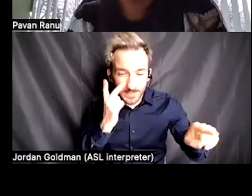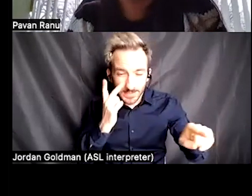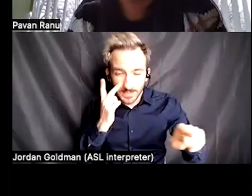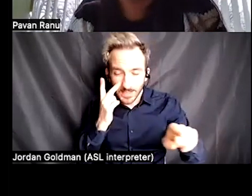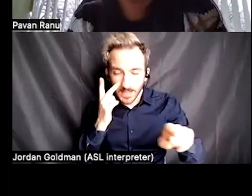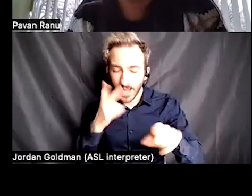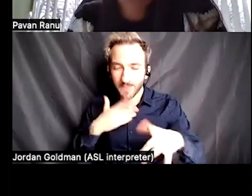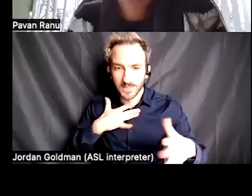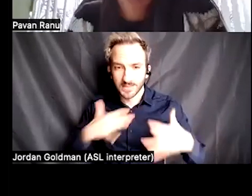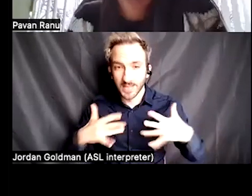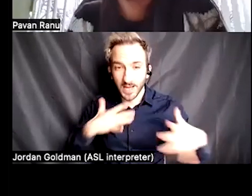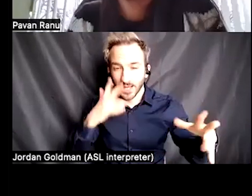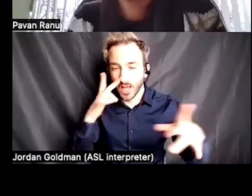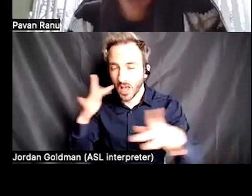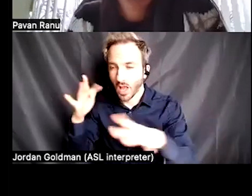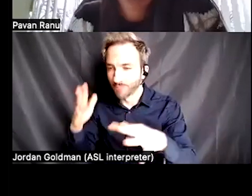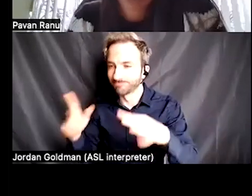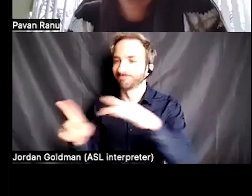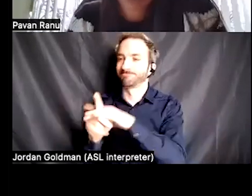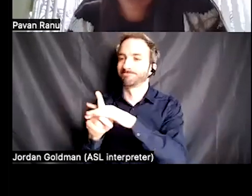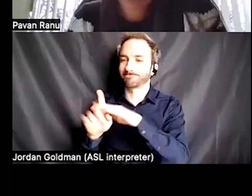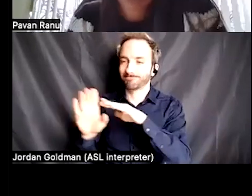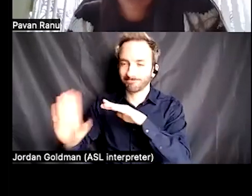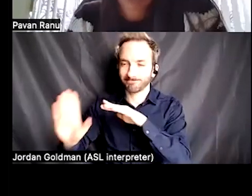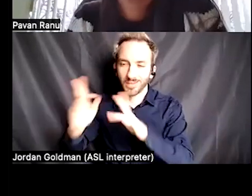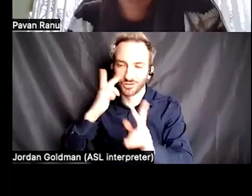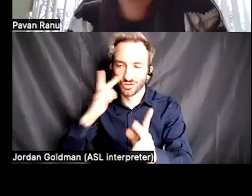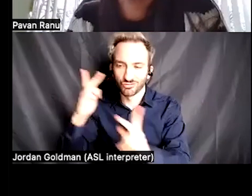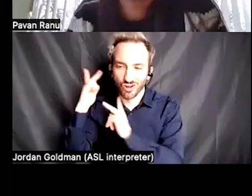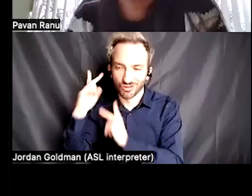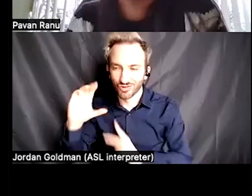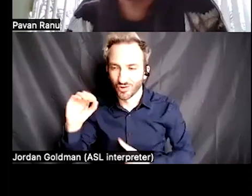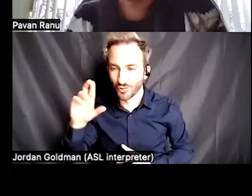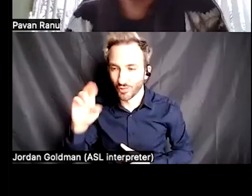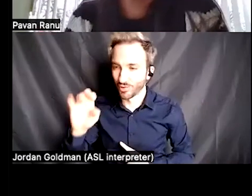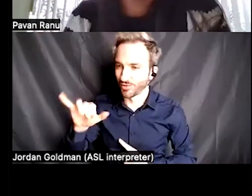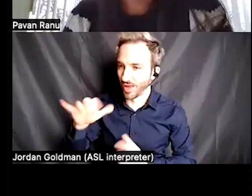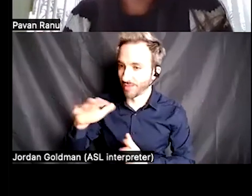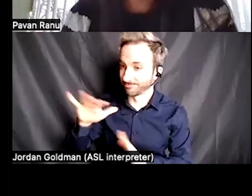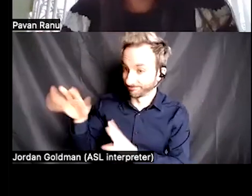Nostalgiacore, which Pavan's gonna talk about. Pavan: So, I think of all the cores, this has